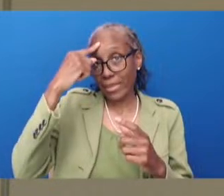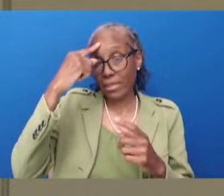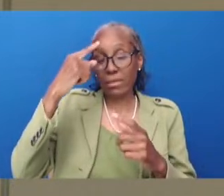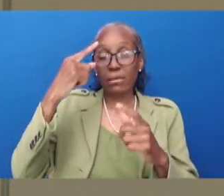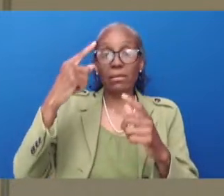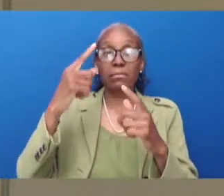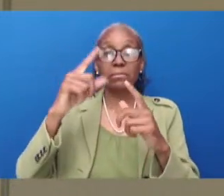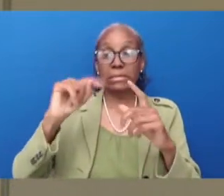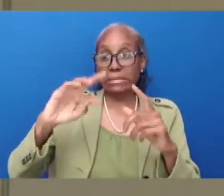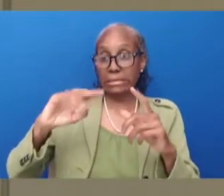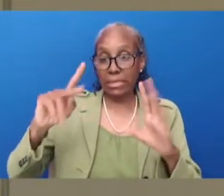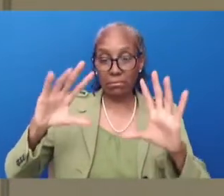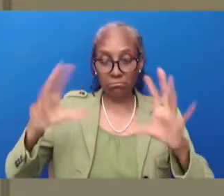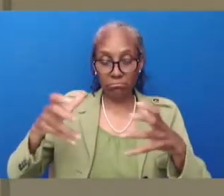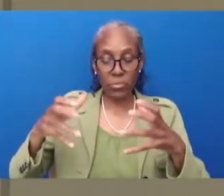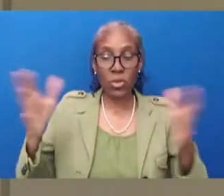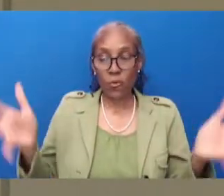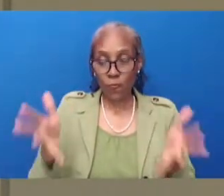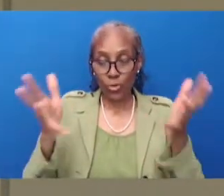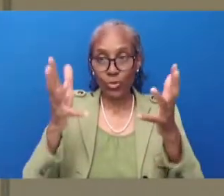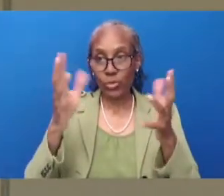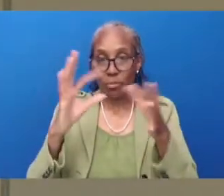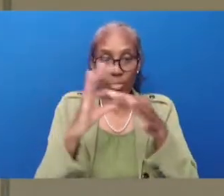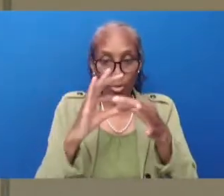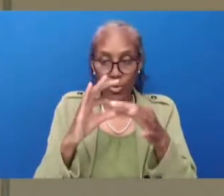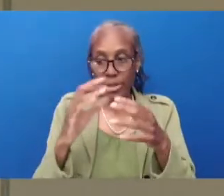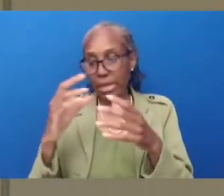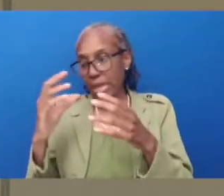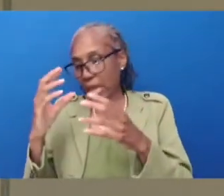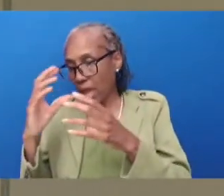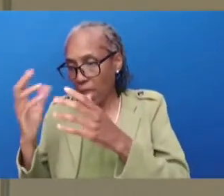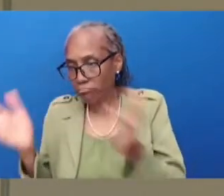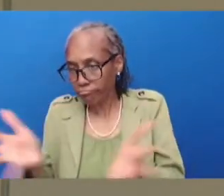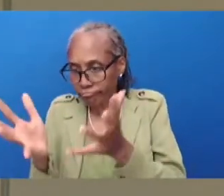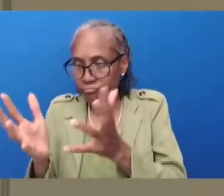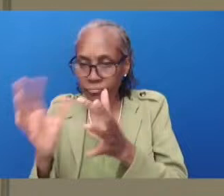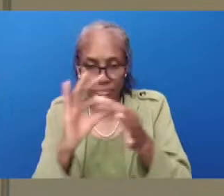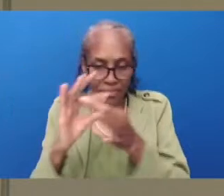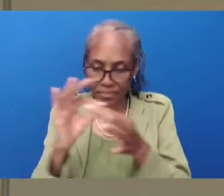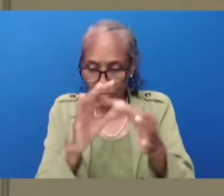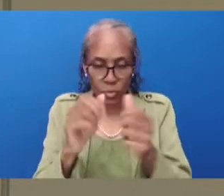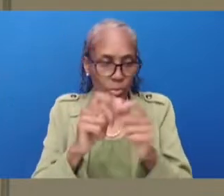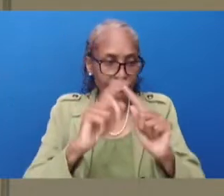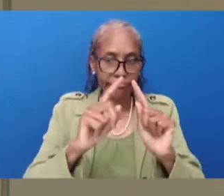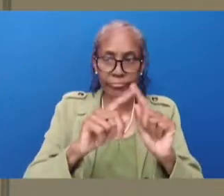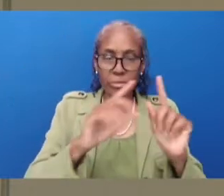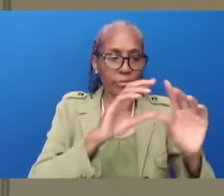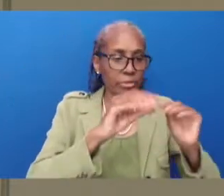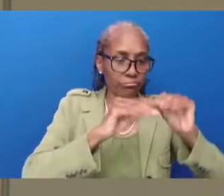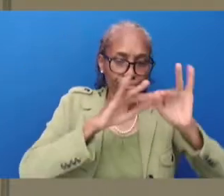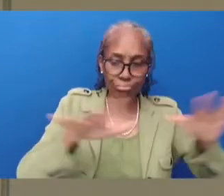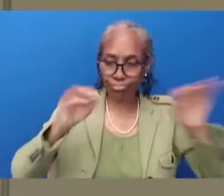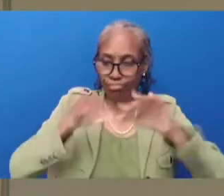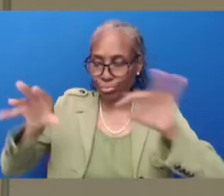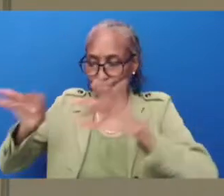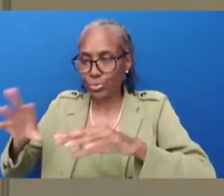OF THE AFRICAN THINK TANK IN FOSTERING BELONGING, BUILDING